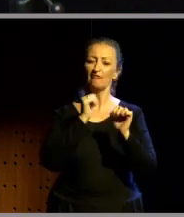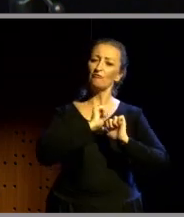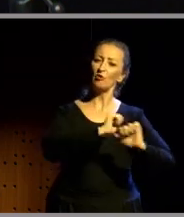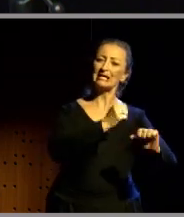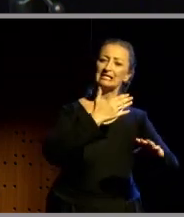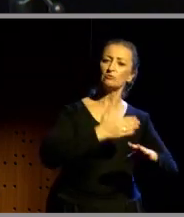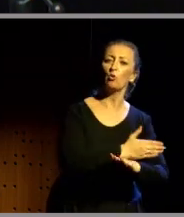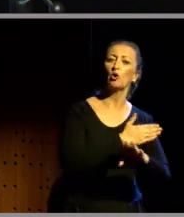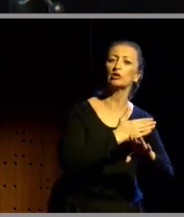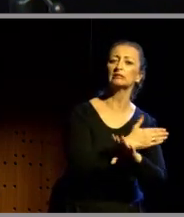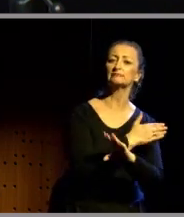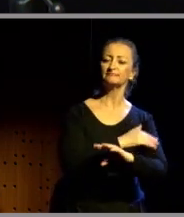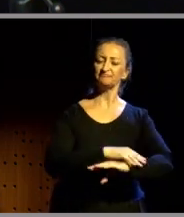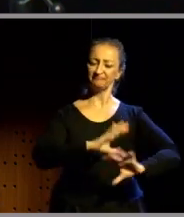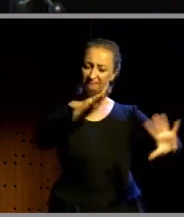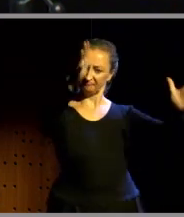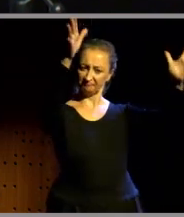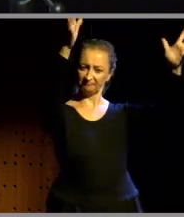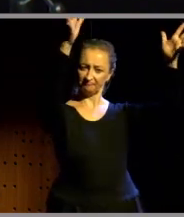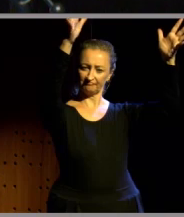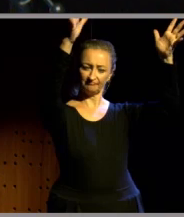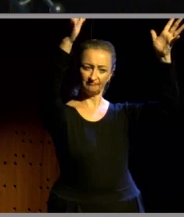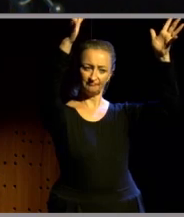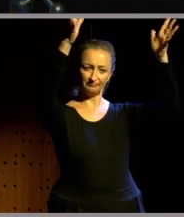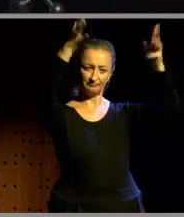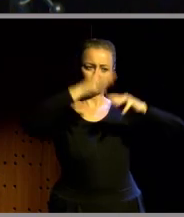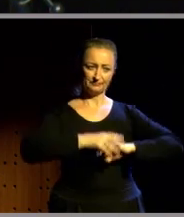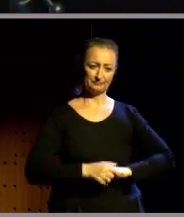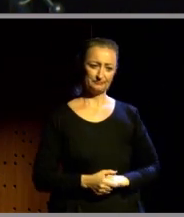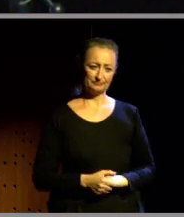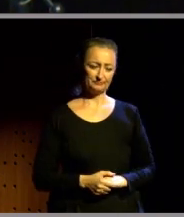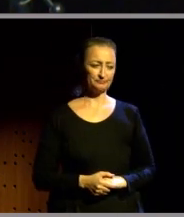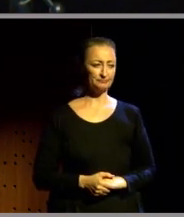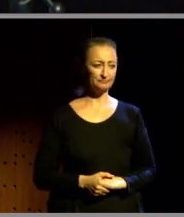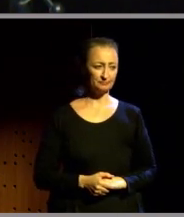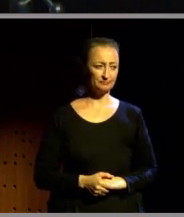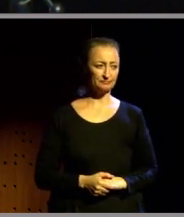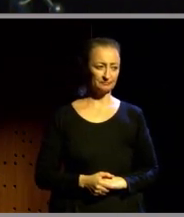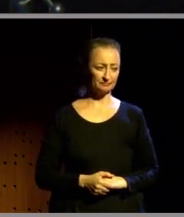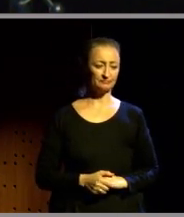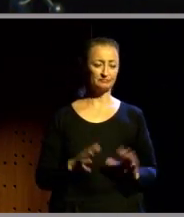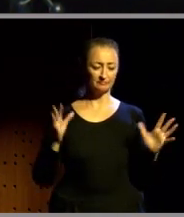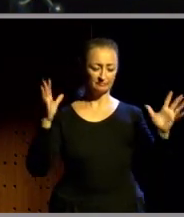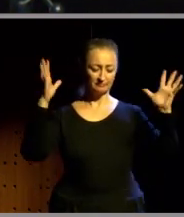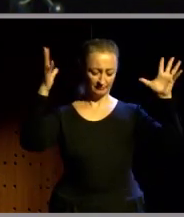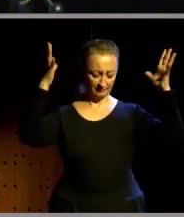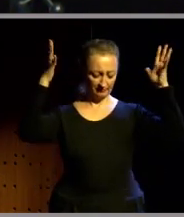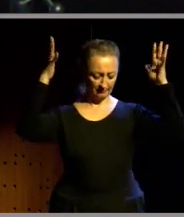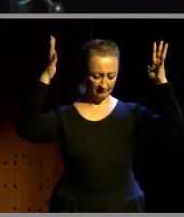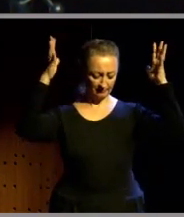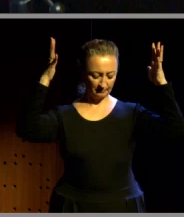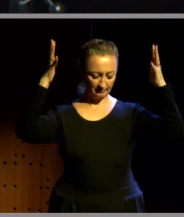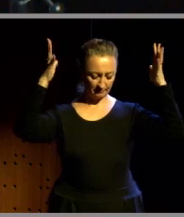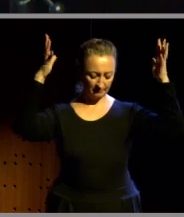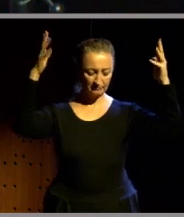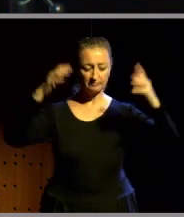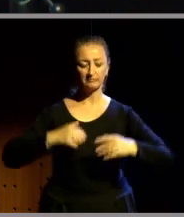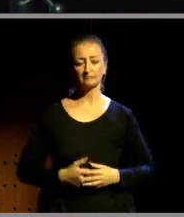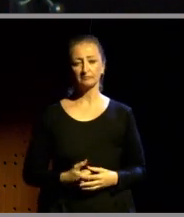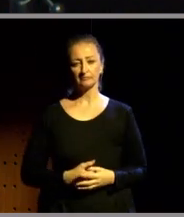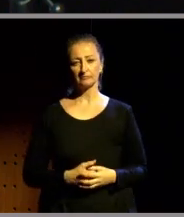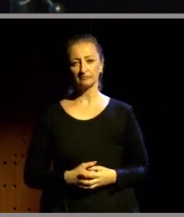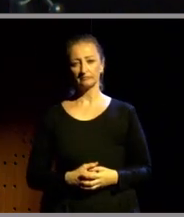AUDIENCE: